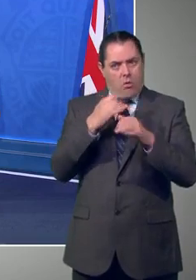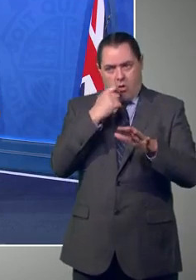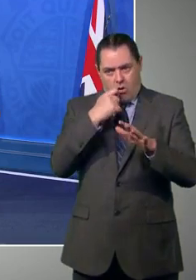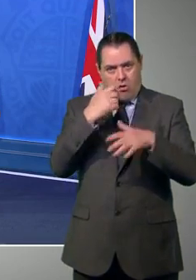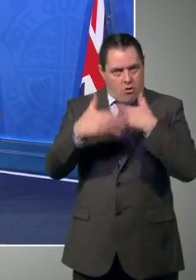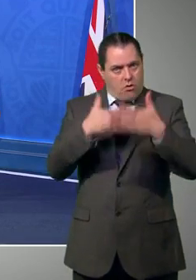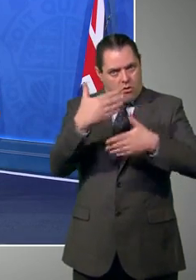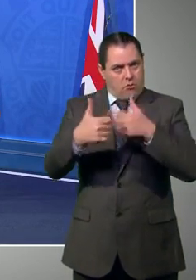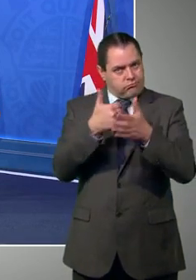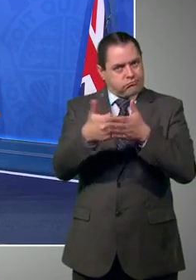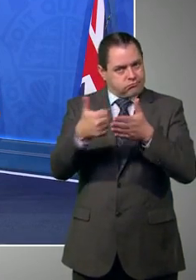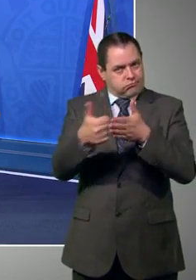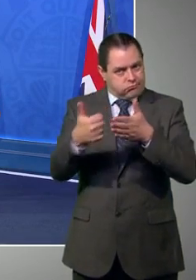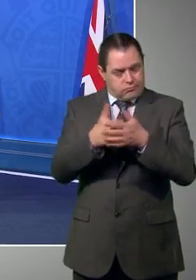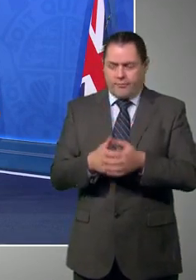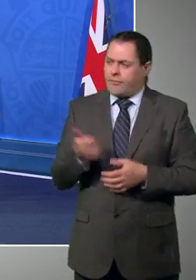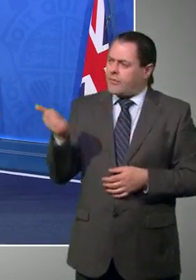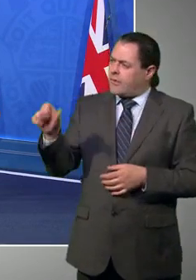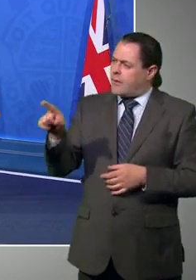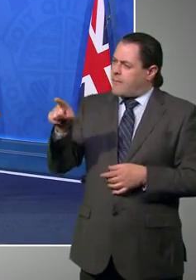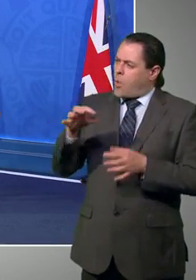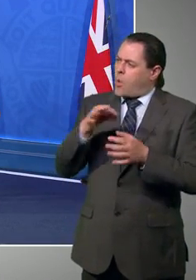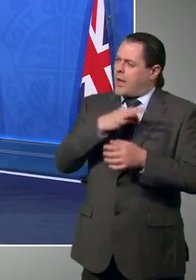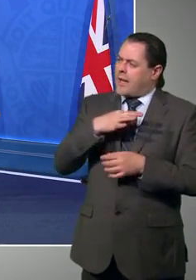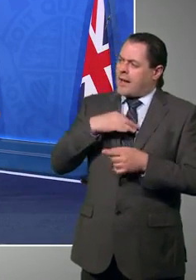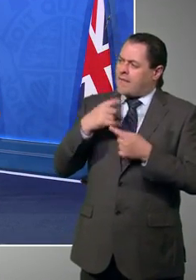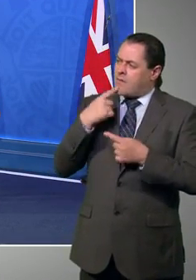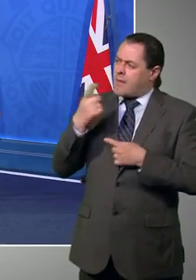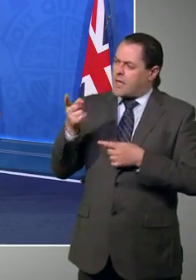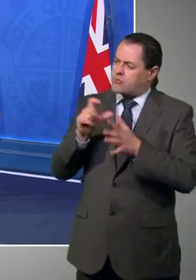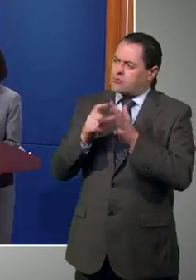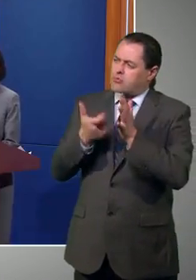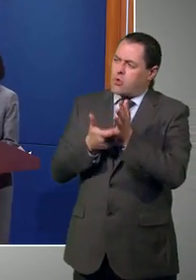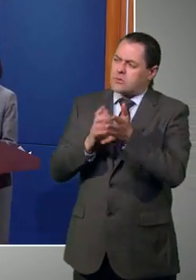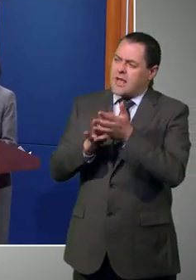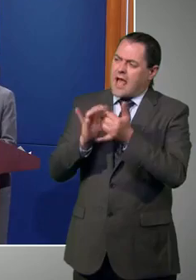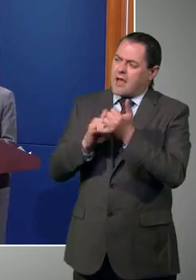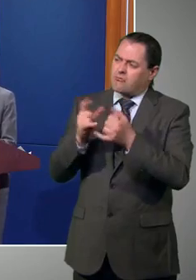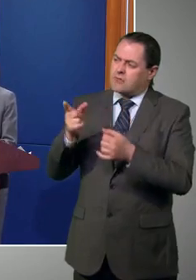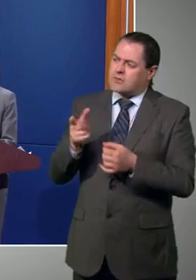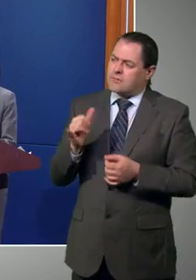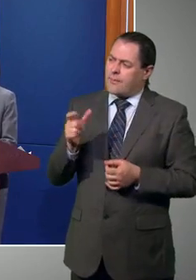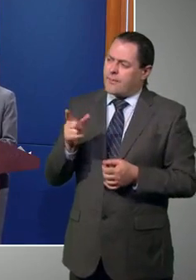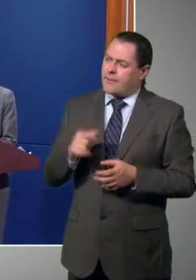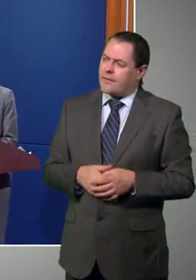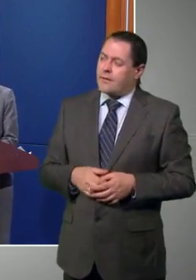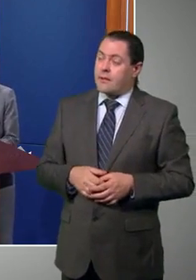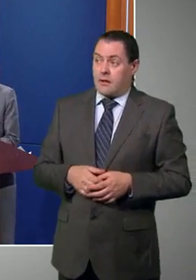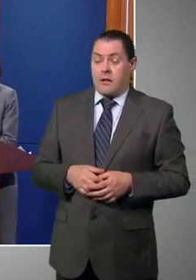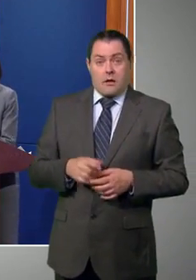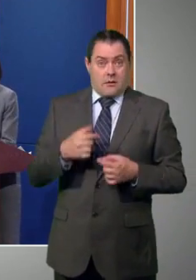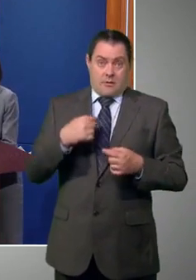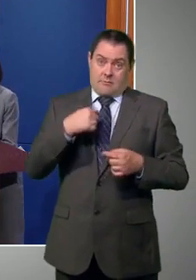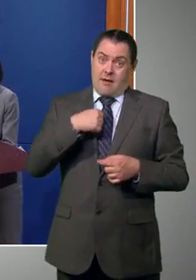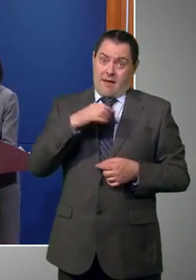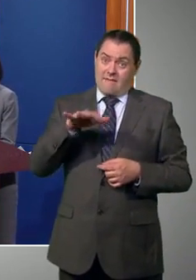Yes. Thank you so II think I mean, obviously for any I think you know my family as well has